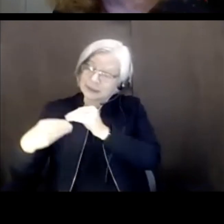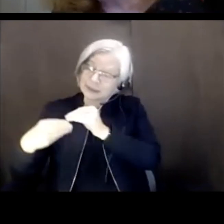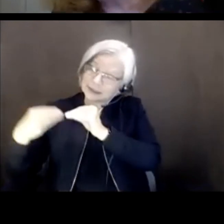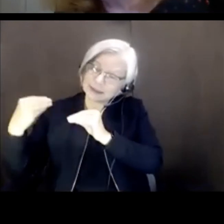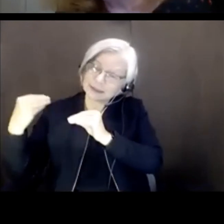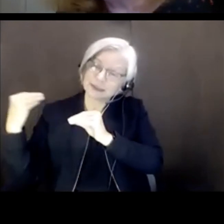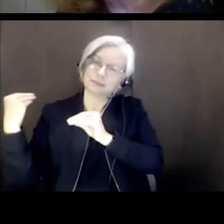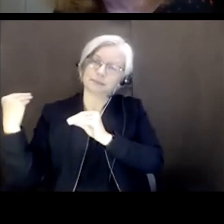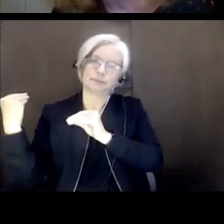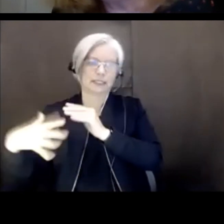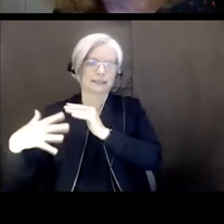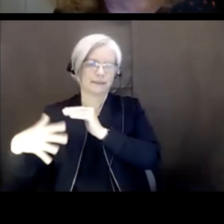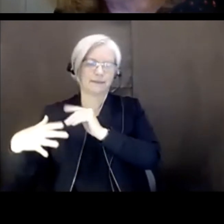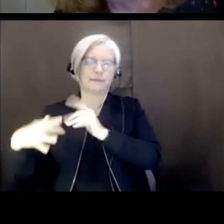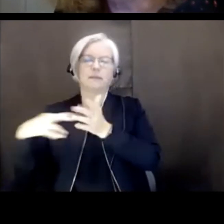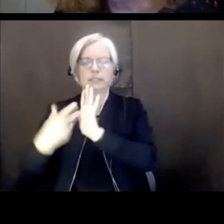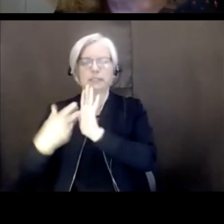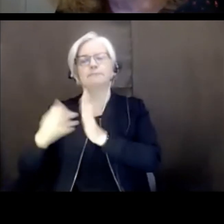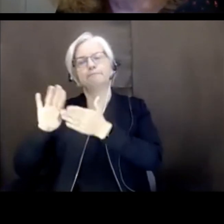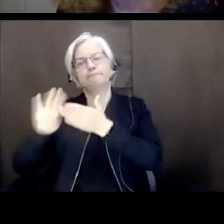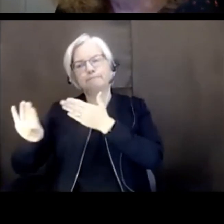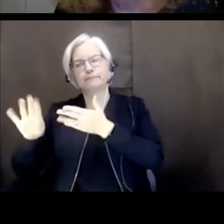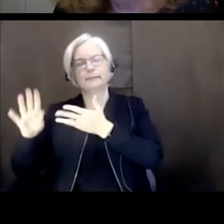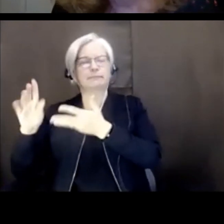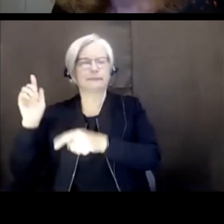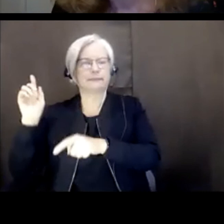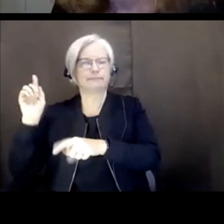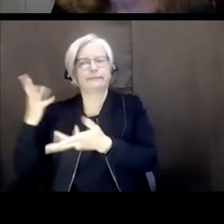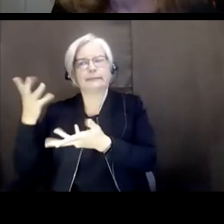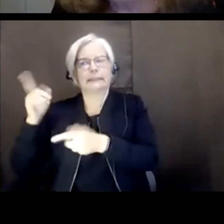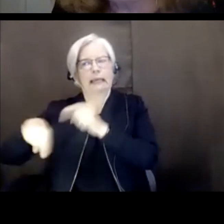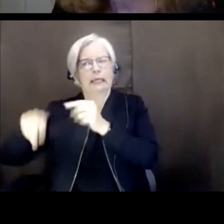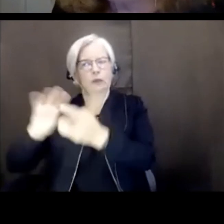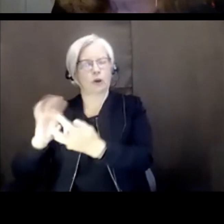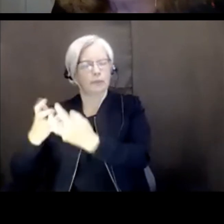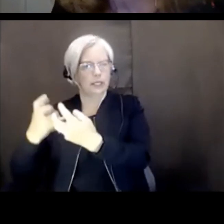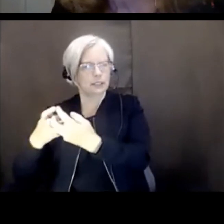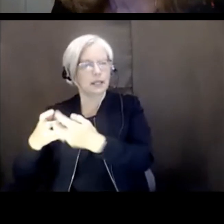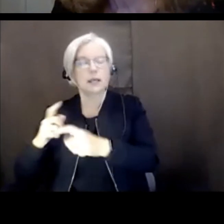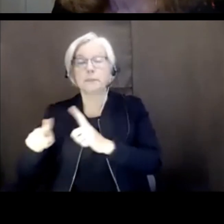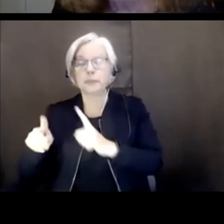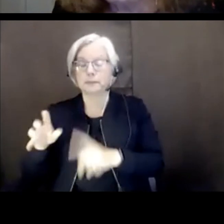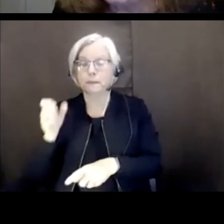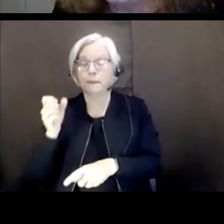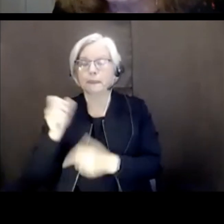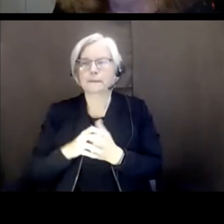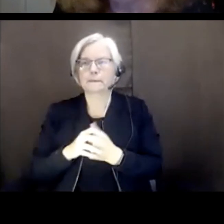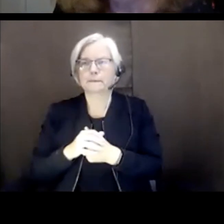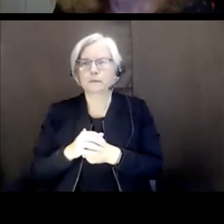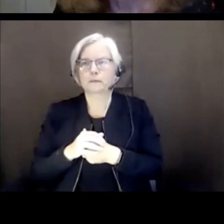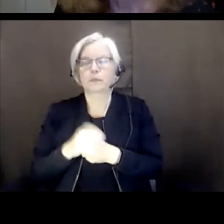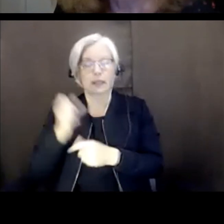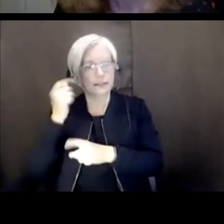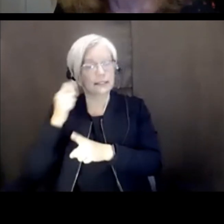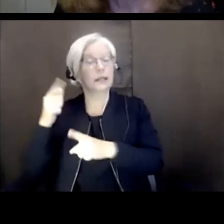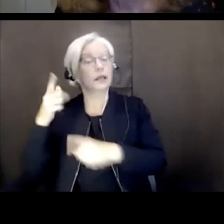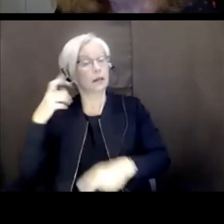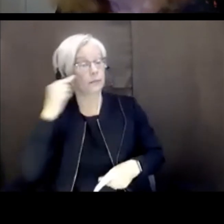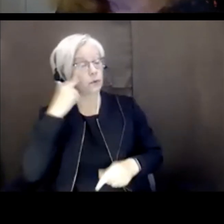IMPLEMENTING ACCOMMODATIONS BUT THOSE COSTS MUST BE SO HIGH AS TO AFFECT THE